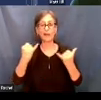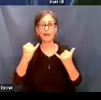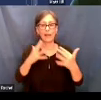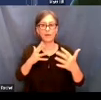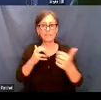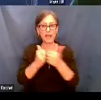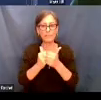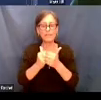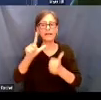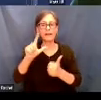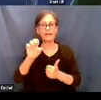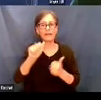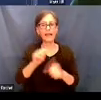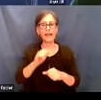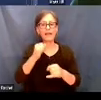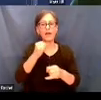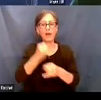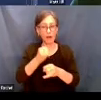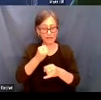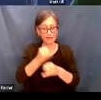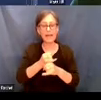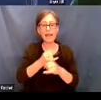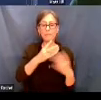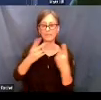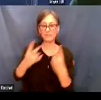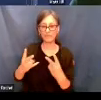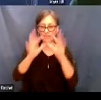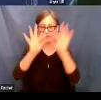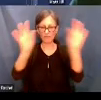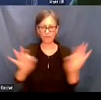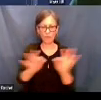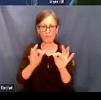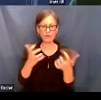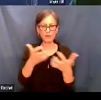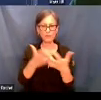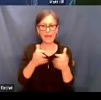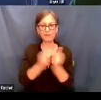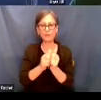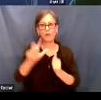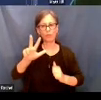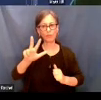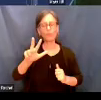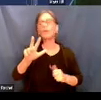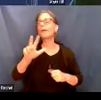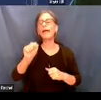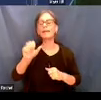LEA on-site visit for non-public schools form to align with the SB373 requirements.